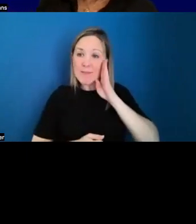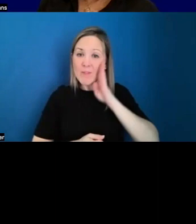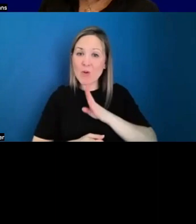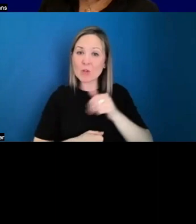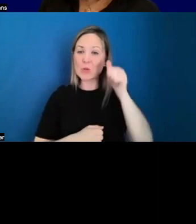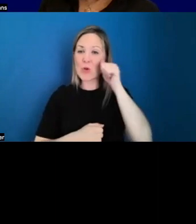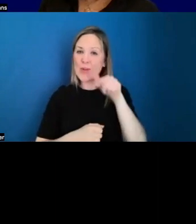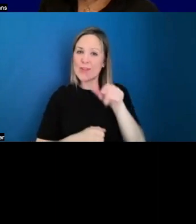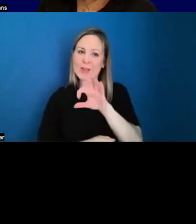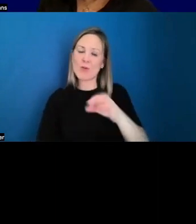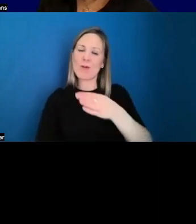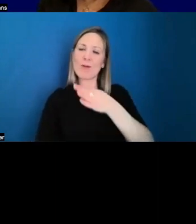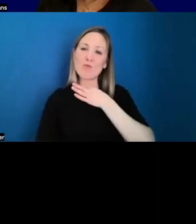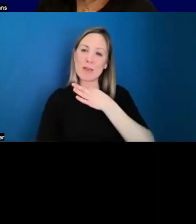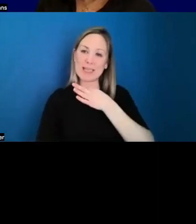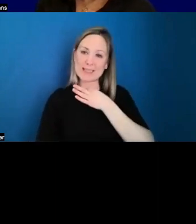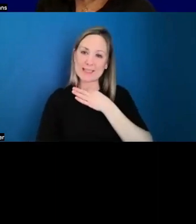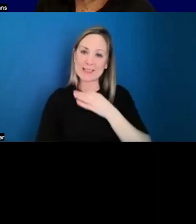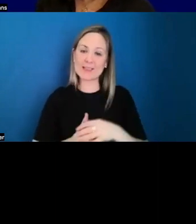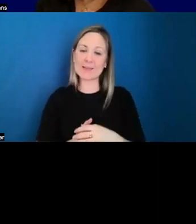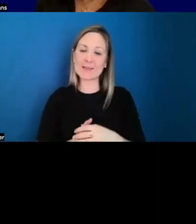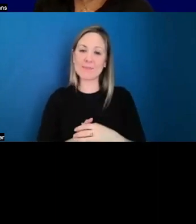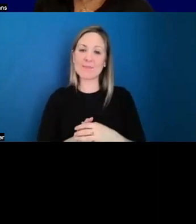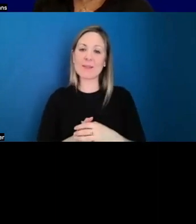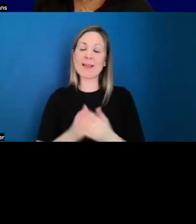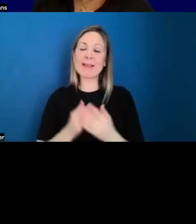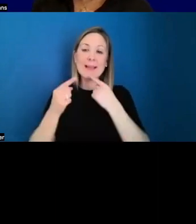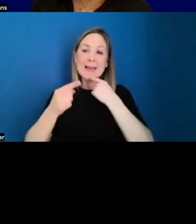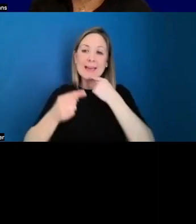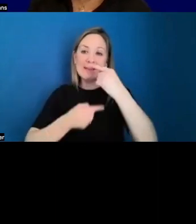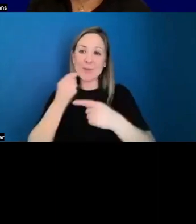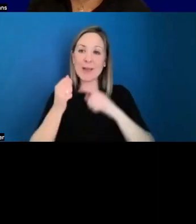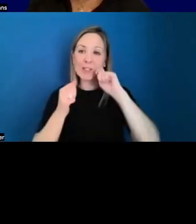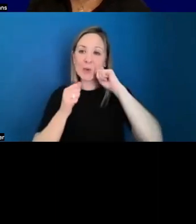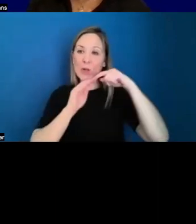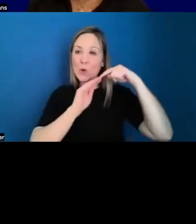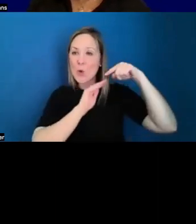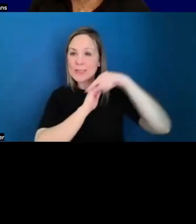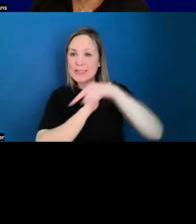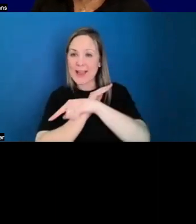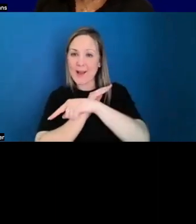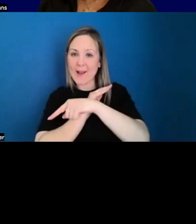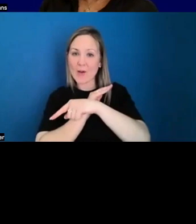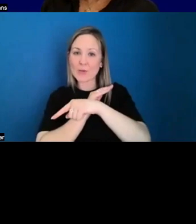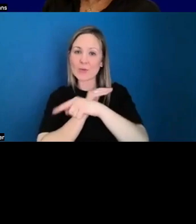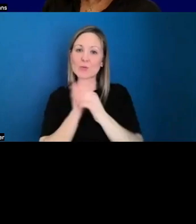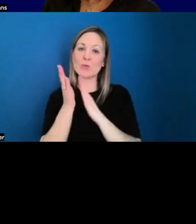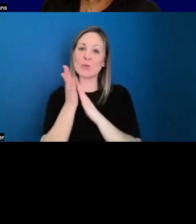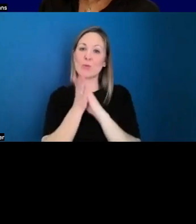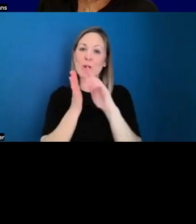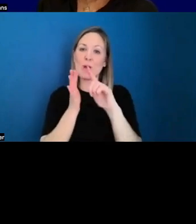The information is going to be sent down to an area of the brain called the hypothalamus. An the